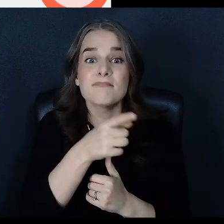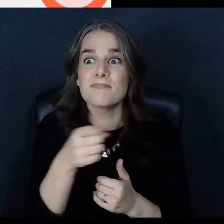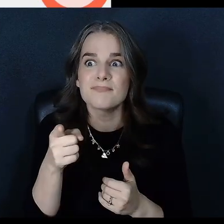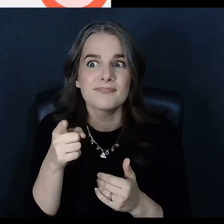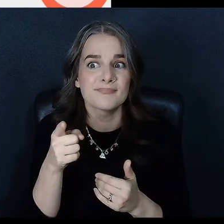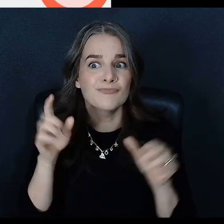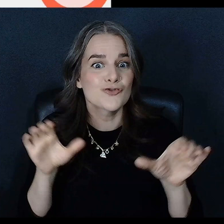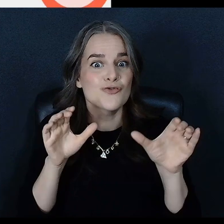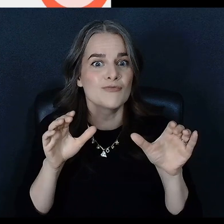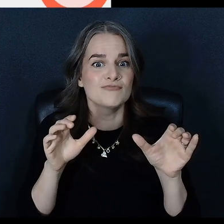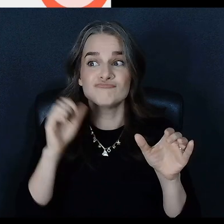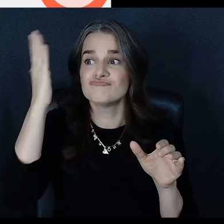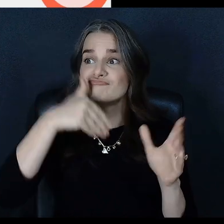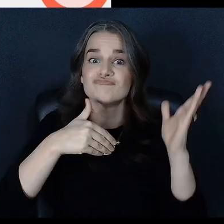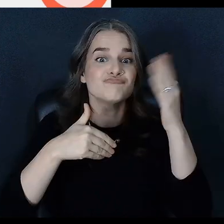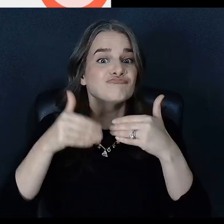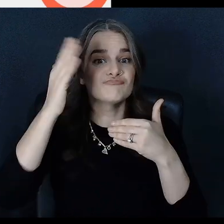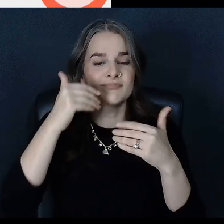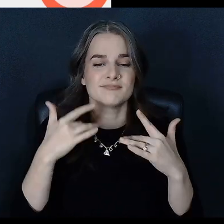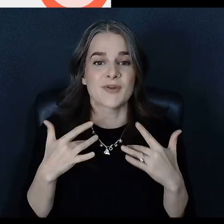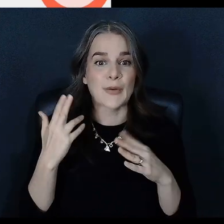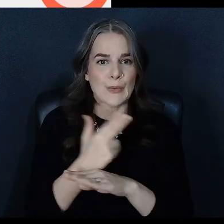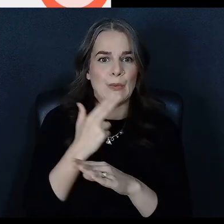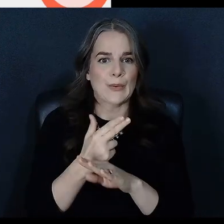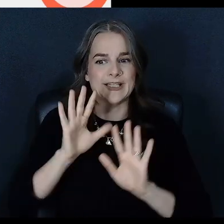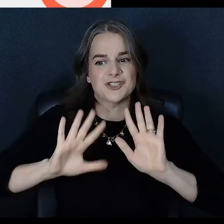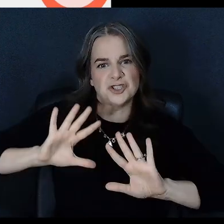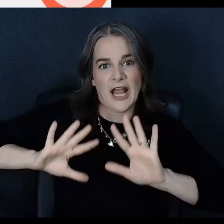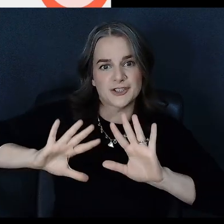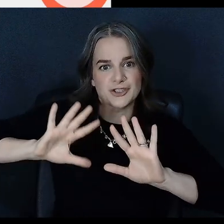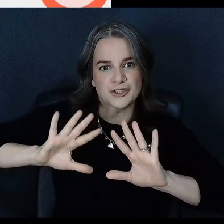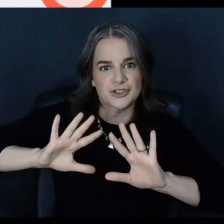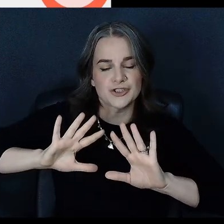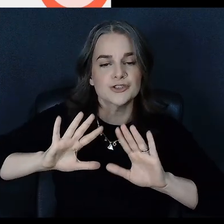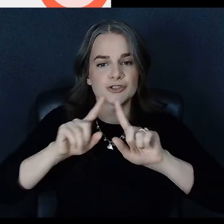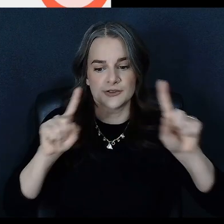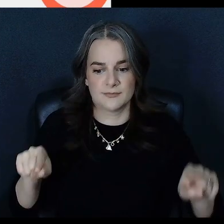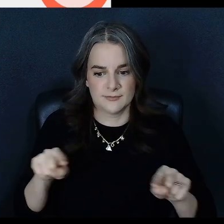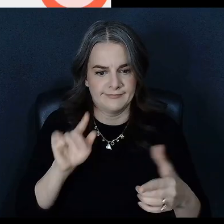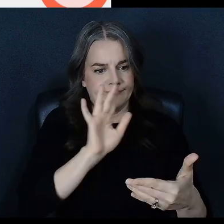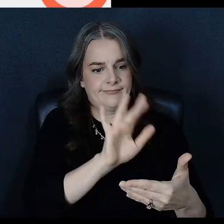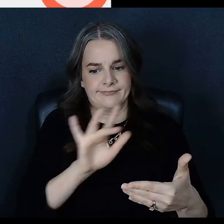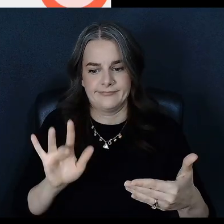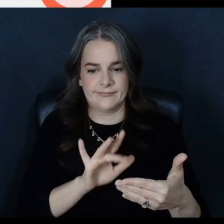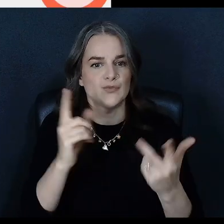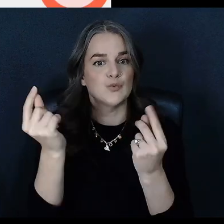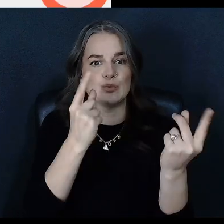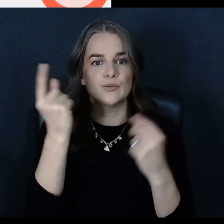Think about all the times we use a gesture on a touchscreen device to do something-- to perform some action.